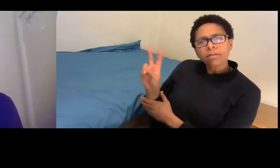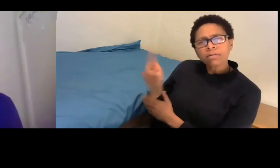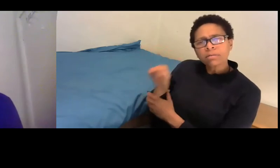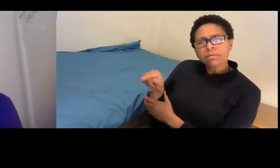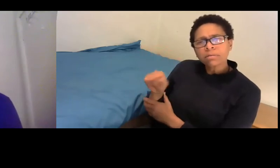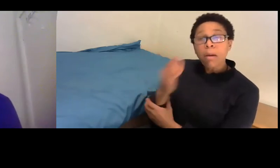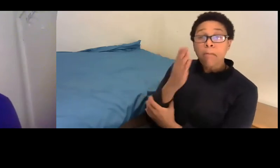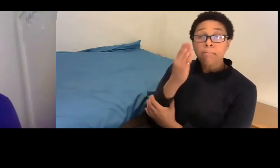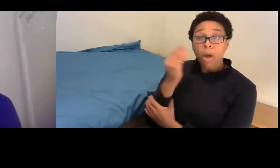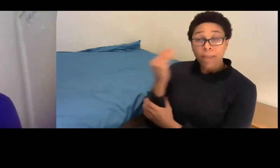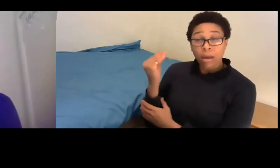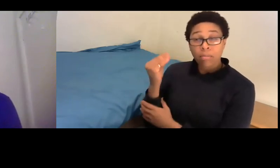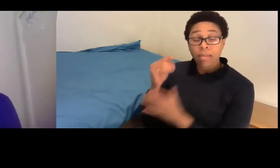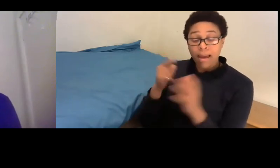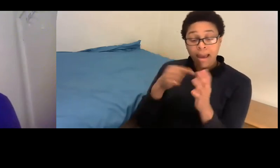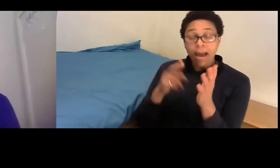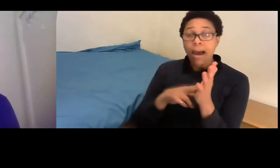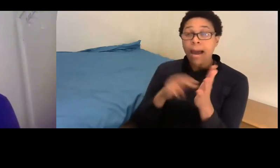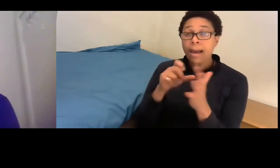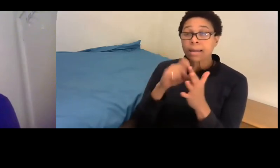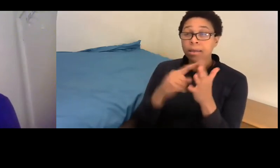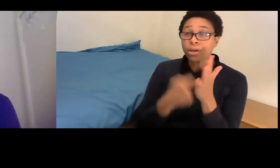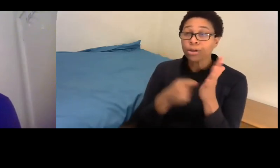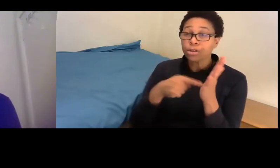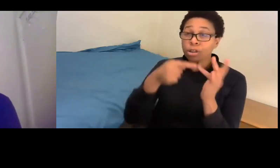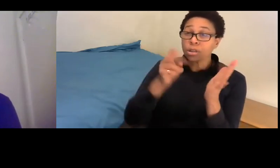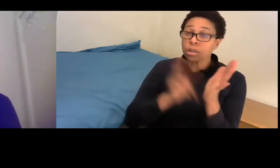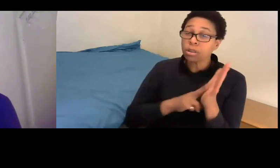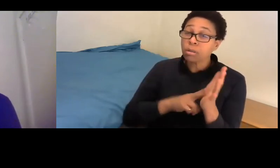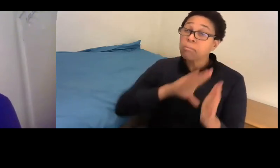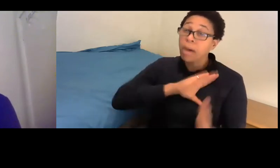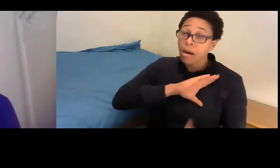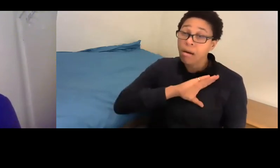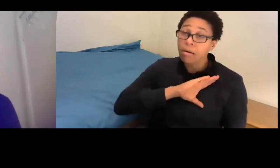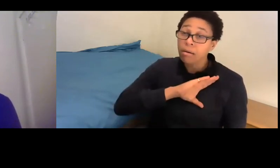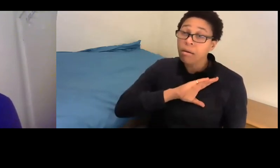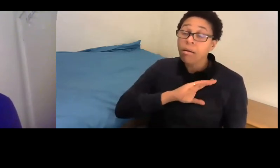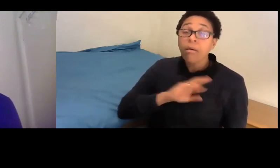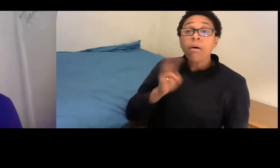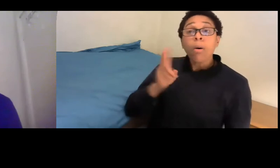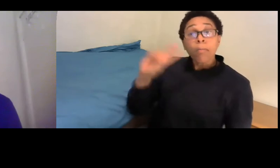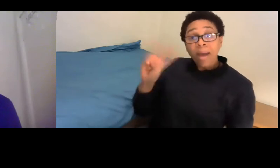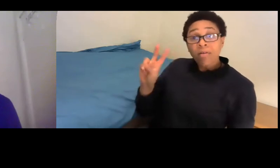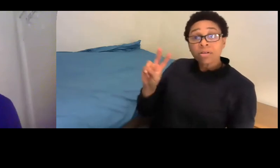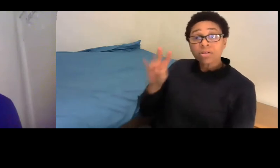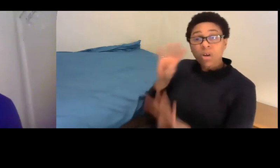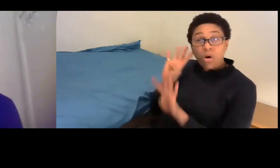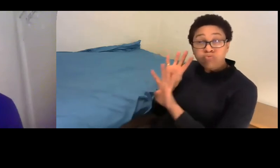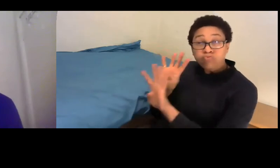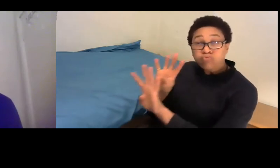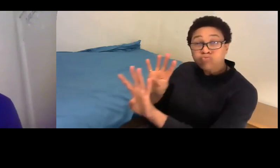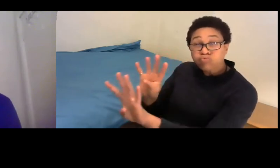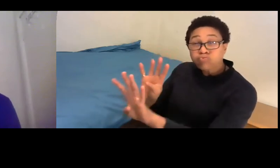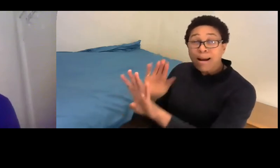Birmingham against the teaching of reproductive and sexual education in primary schools